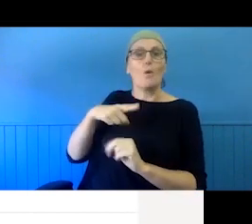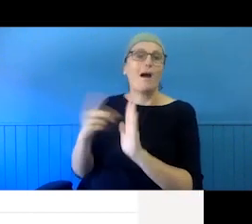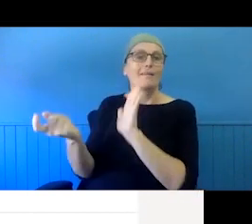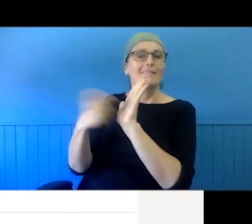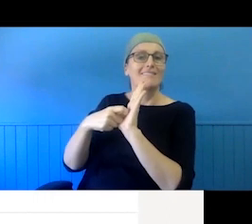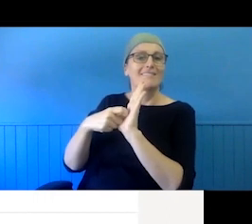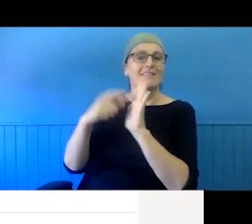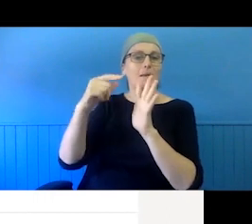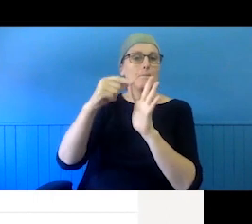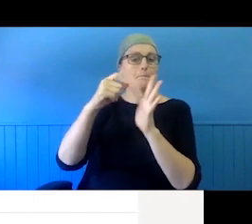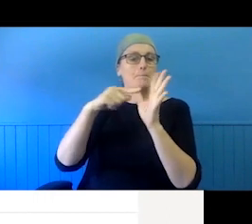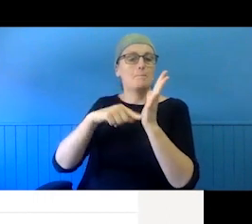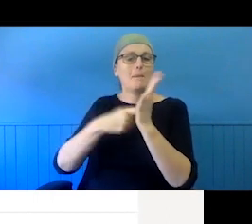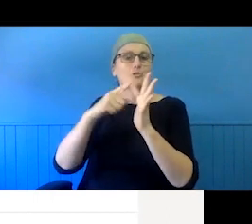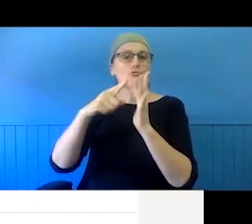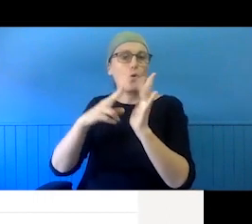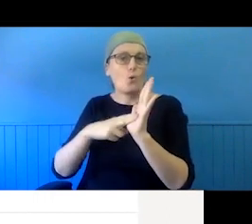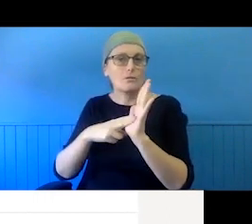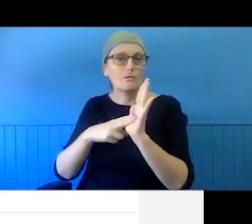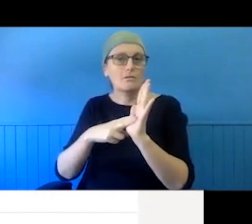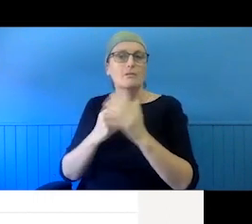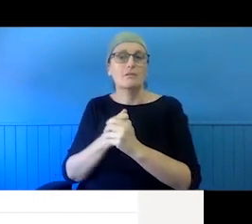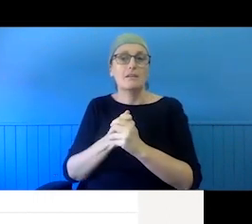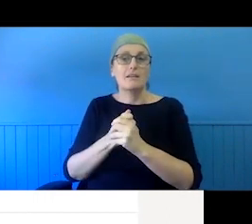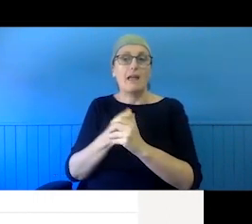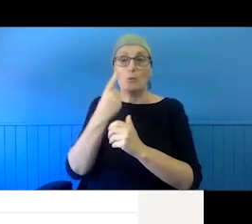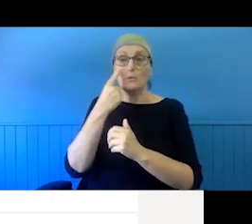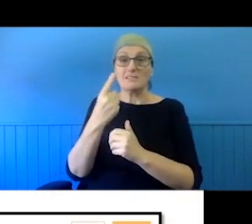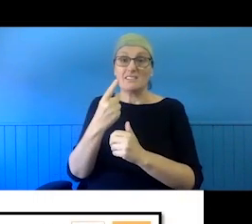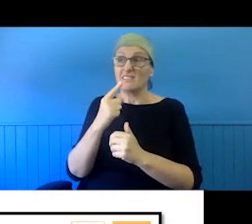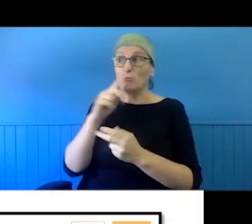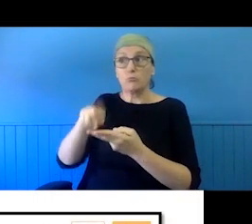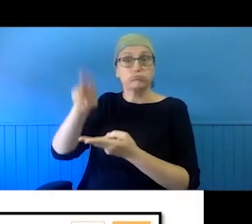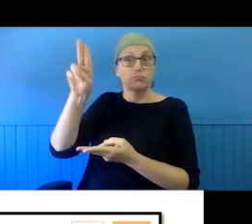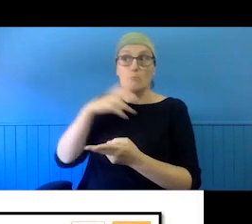increased their earnings by as much as twa-88%. Moving -- 288%. Moving